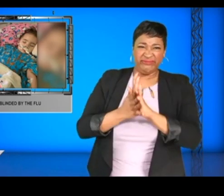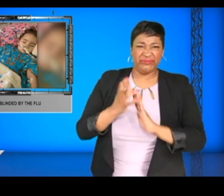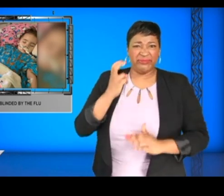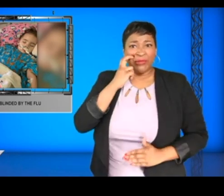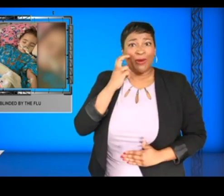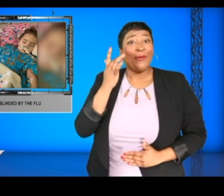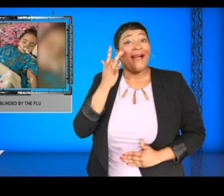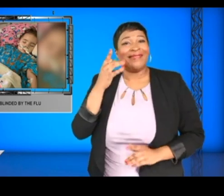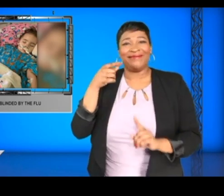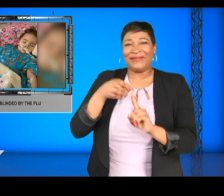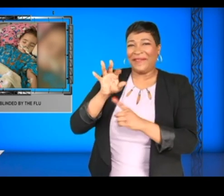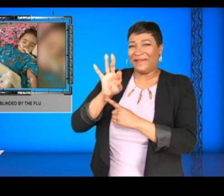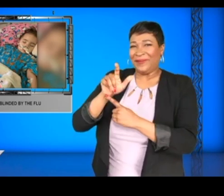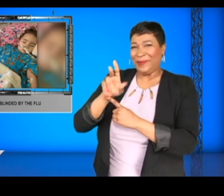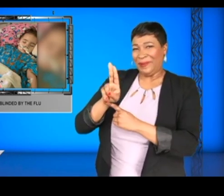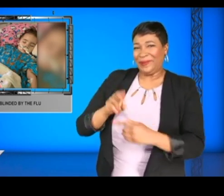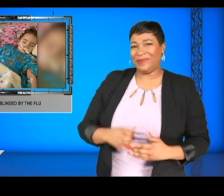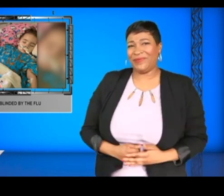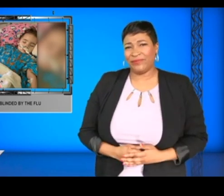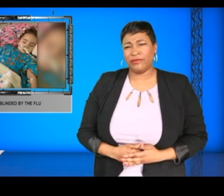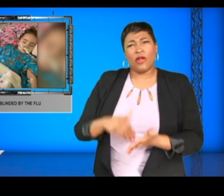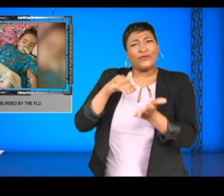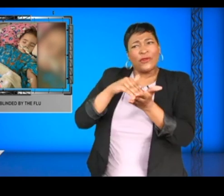blind because of the flu.